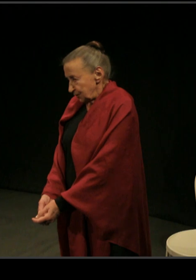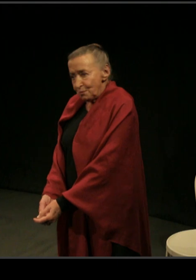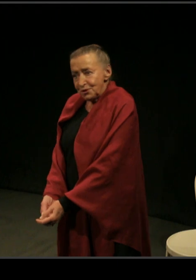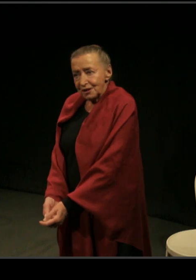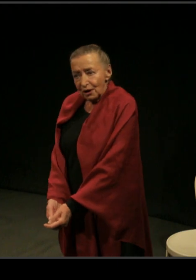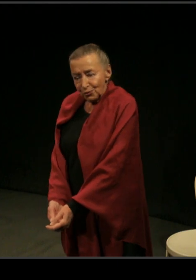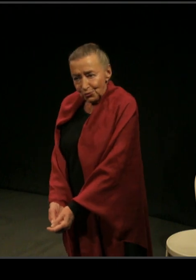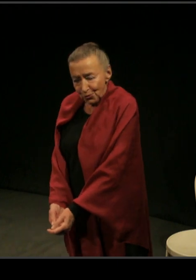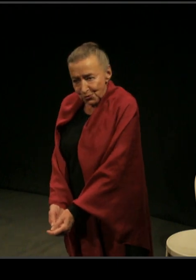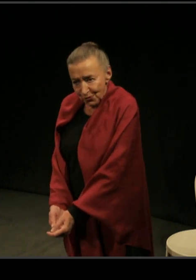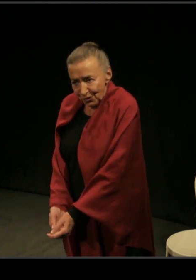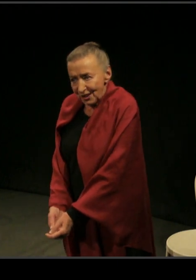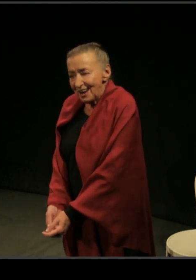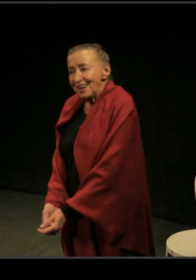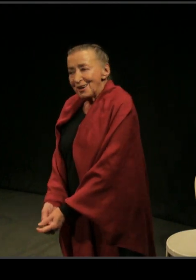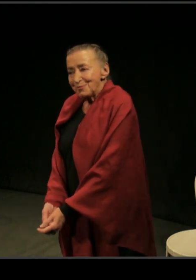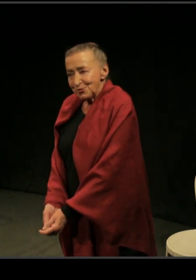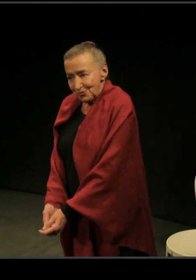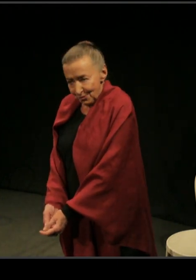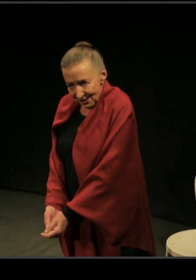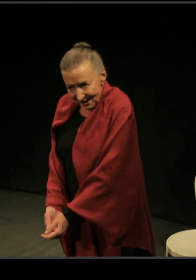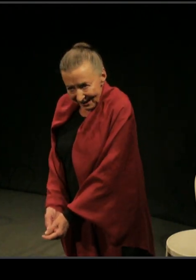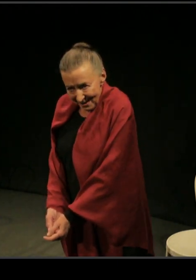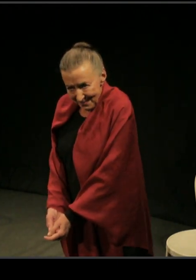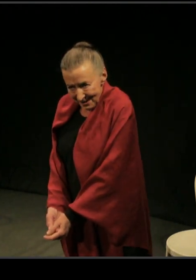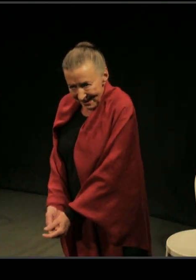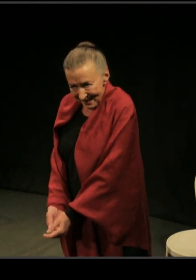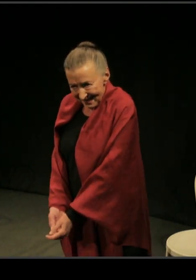the Count was moving slowly that way too.